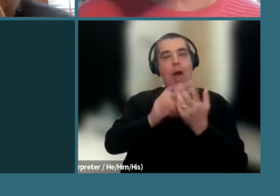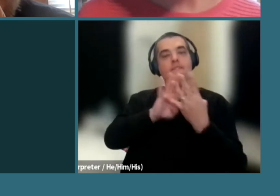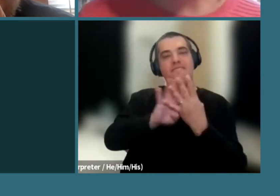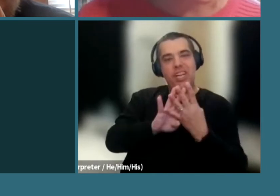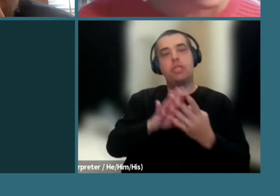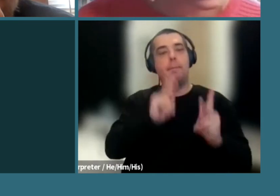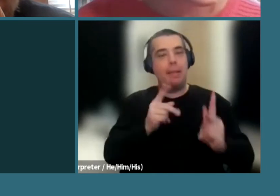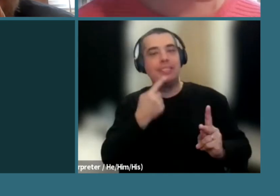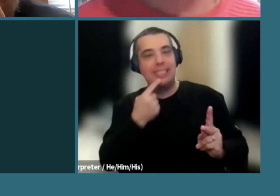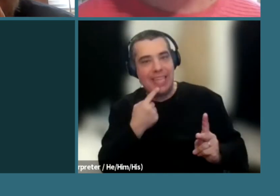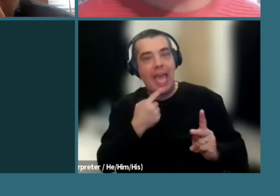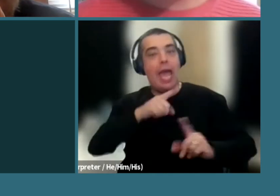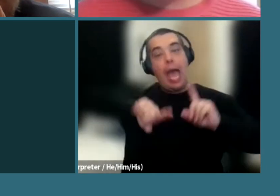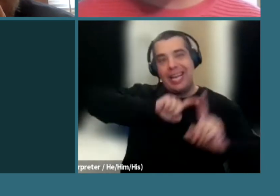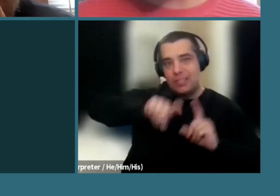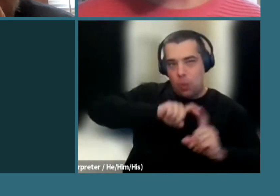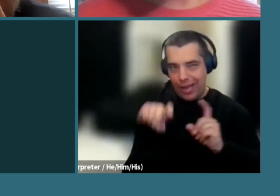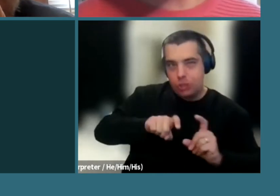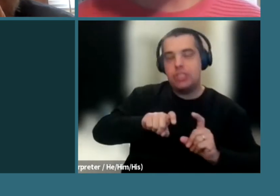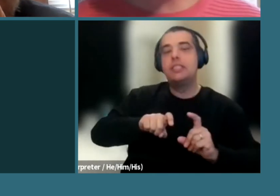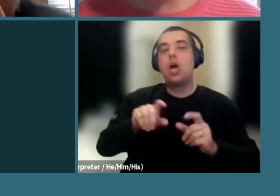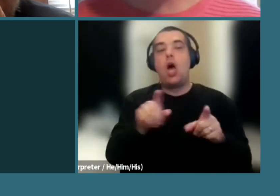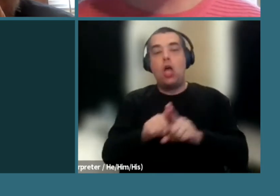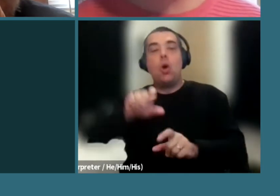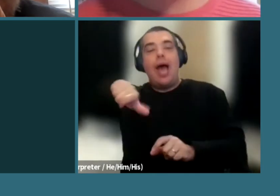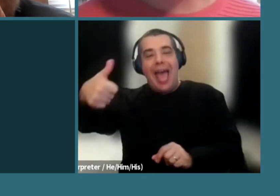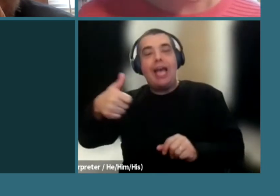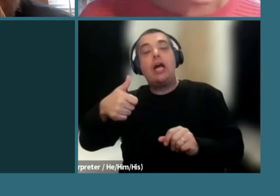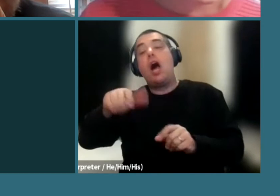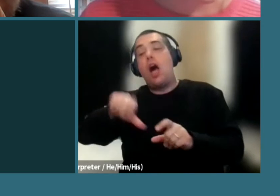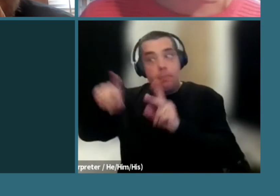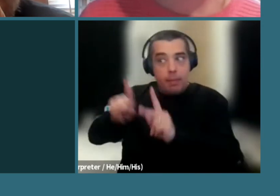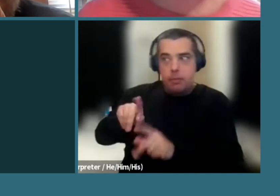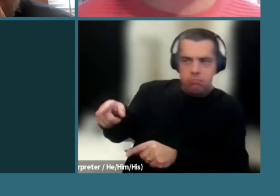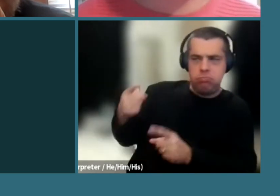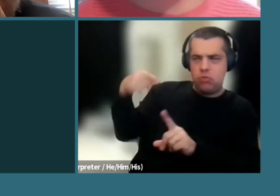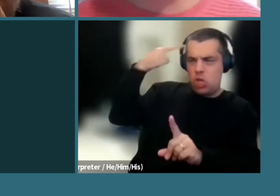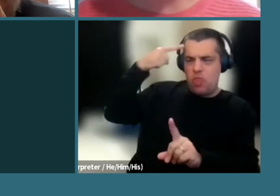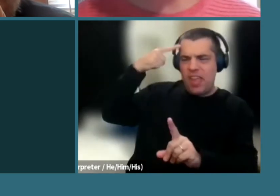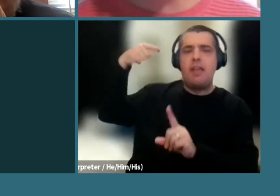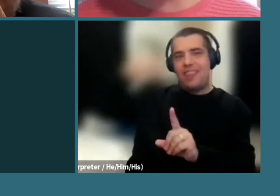We can ask questions, we can ask other people. What do you think about this image after hearing a description?